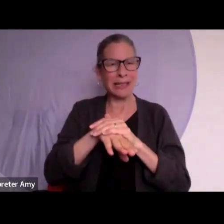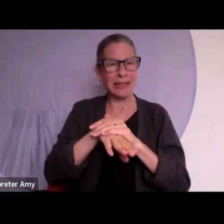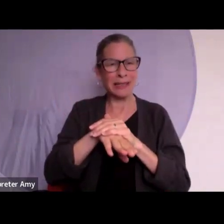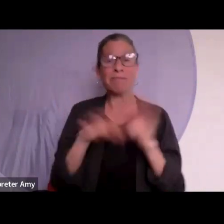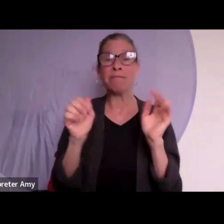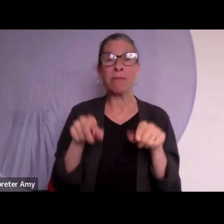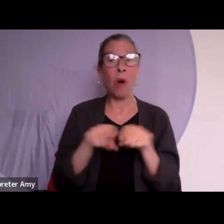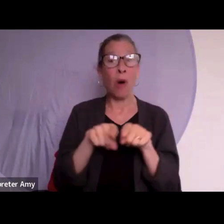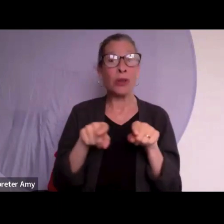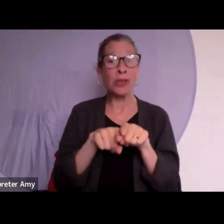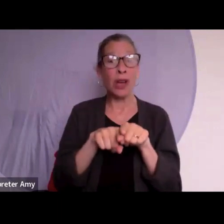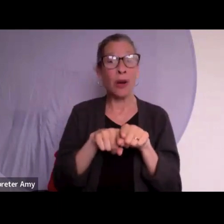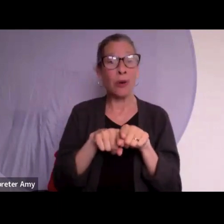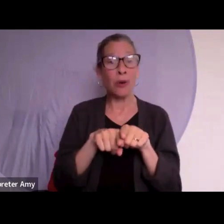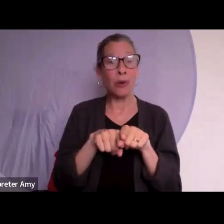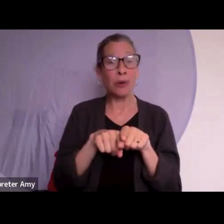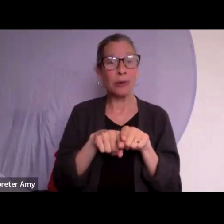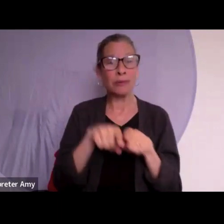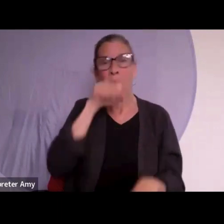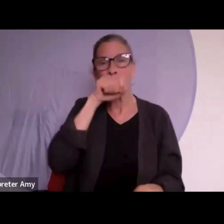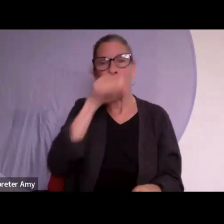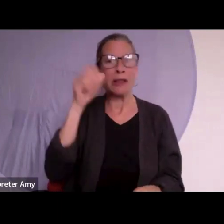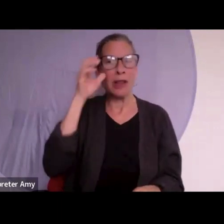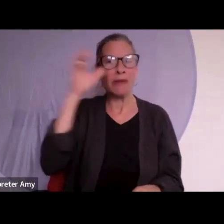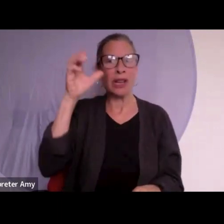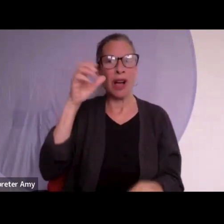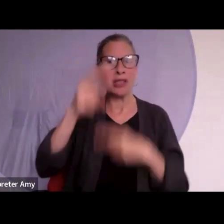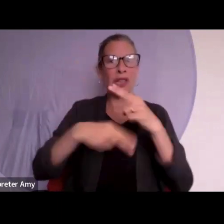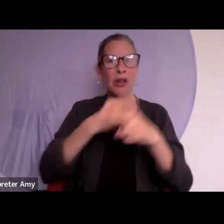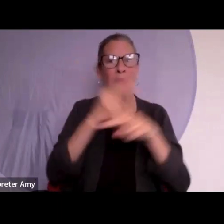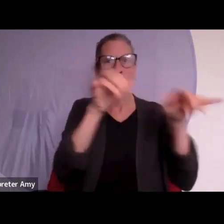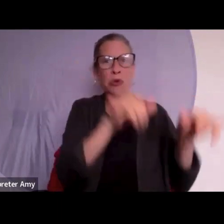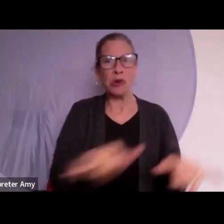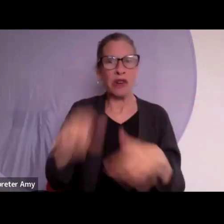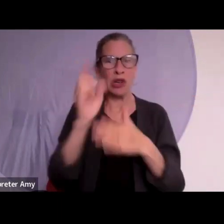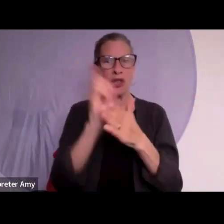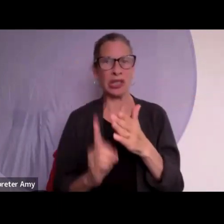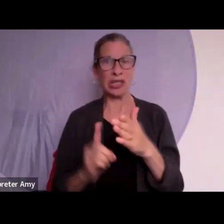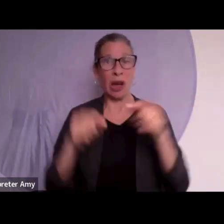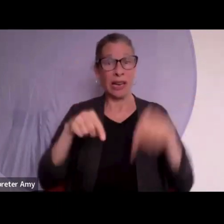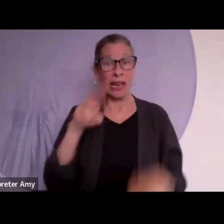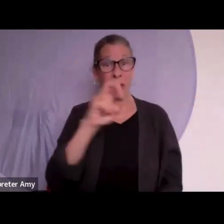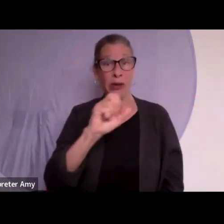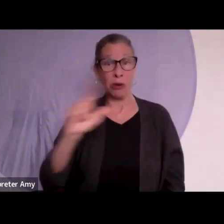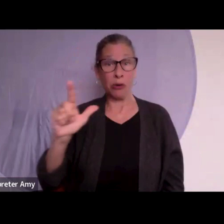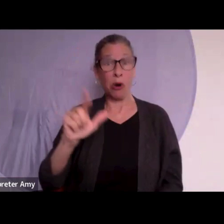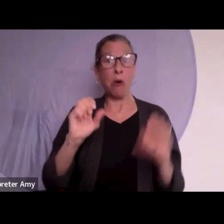love the concept of universal design. But here it reliability is also every year, we're taking it up. And some people use the